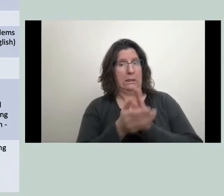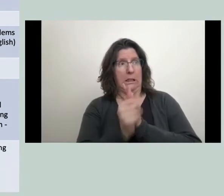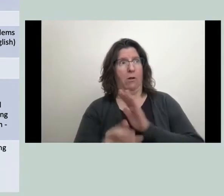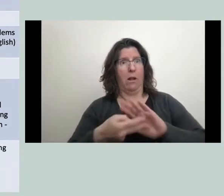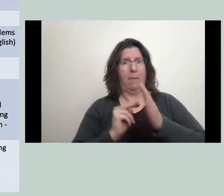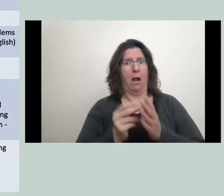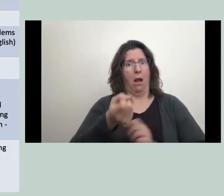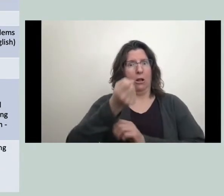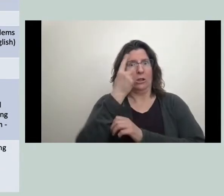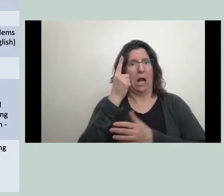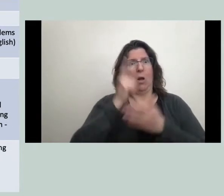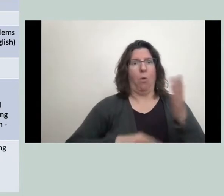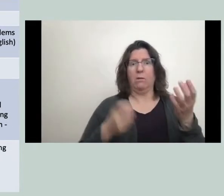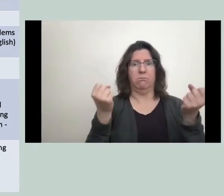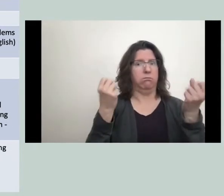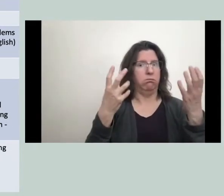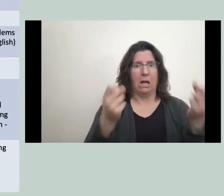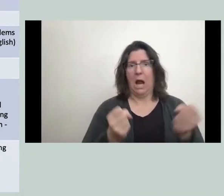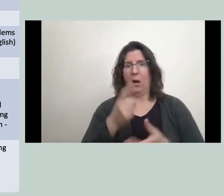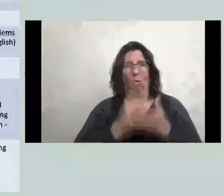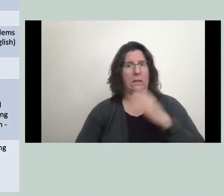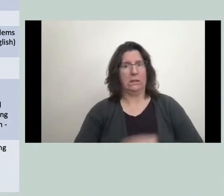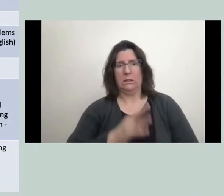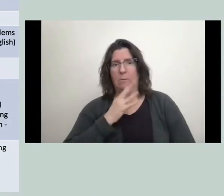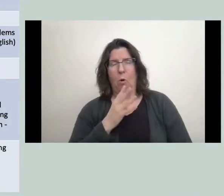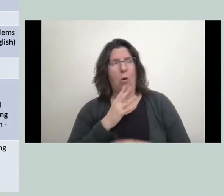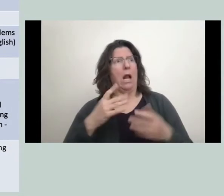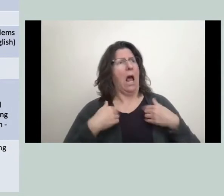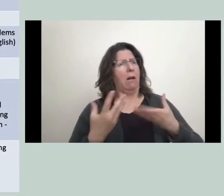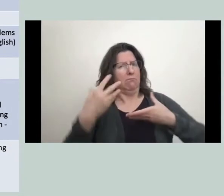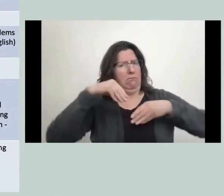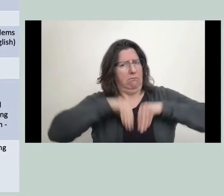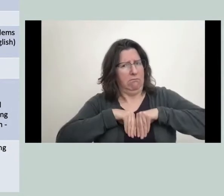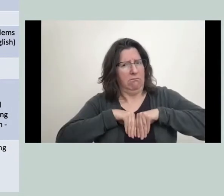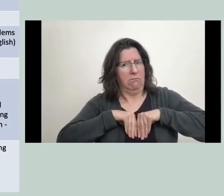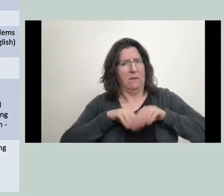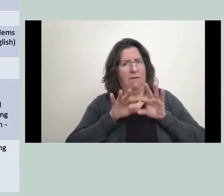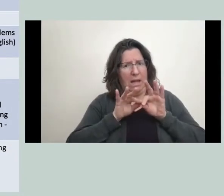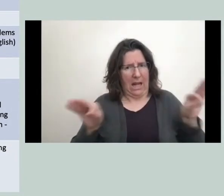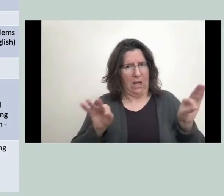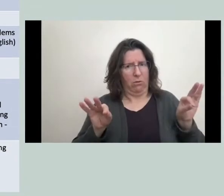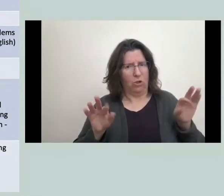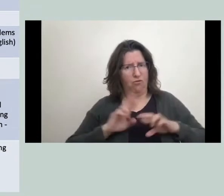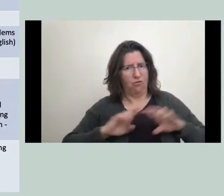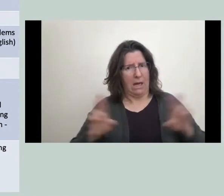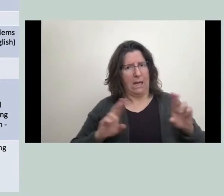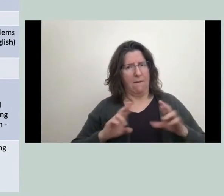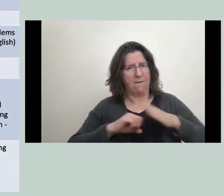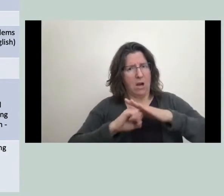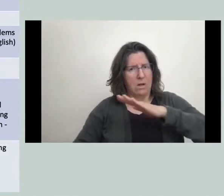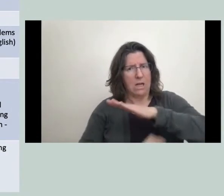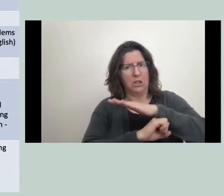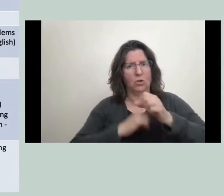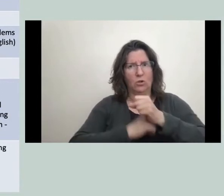Many deaf and hard of hearing learners do not have a foundational understanding of any language - English or ASL!